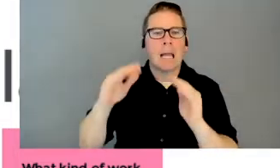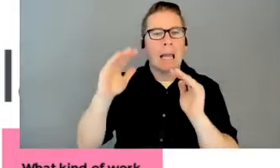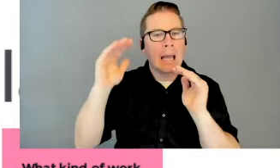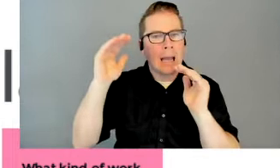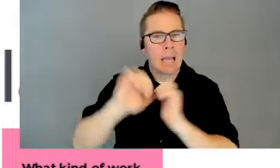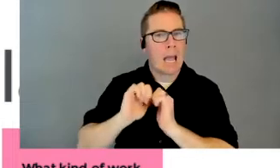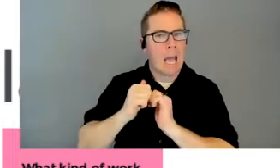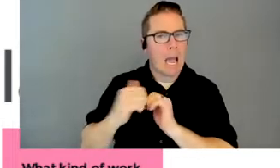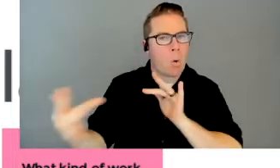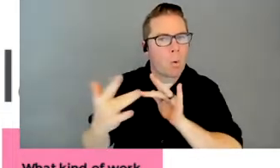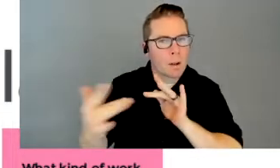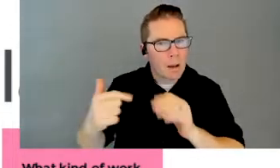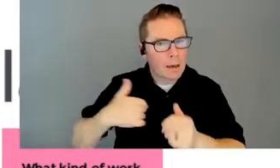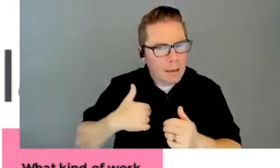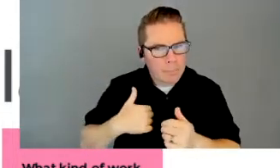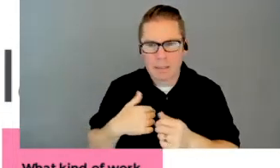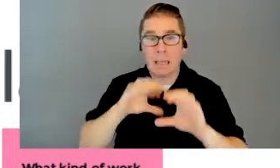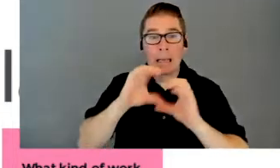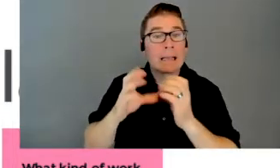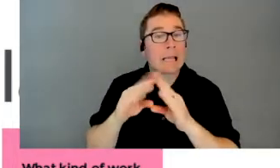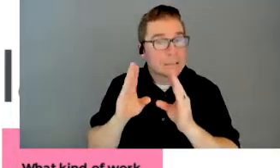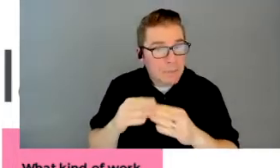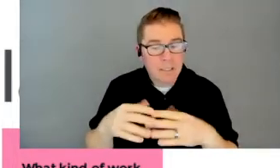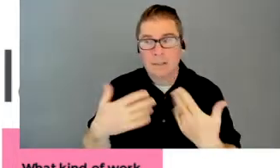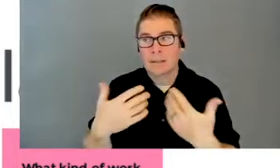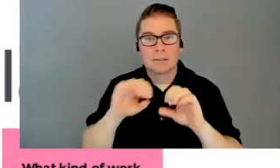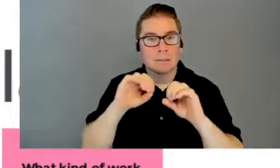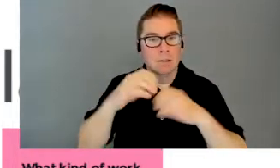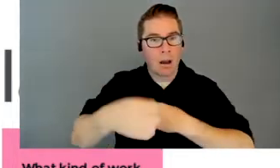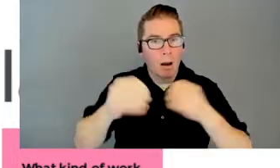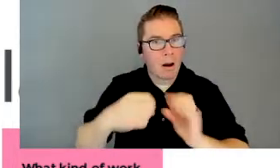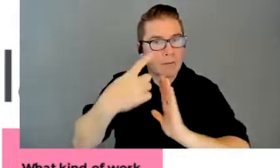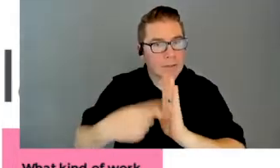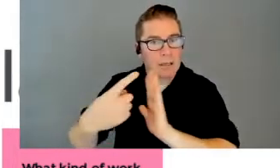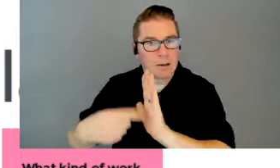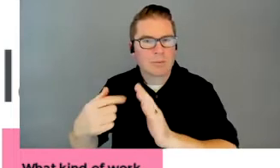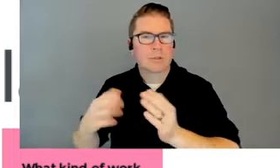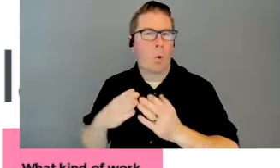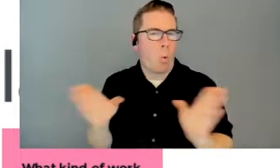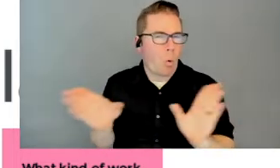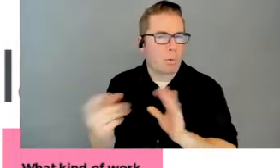class meetings and office hours. You know, it sounds silly, but there was an instructor we were talking about this.